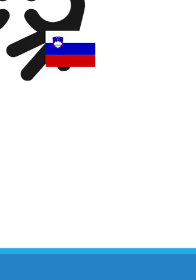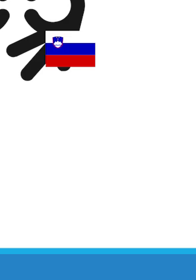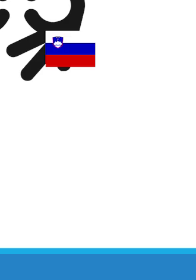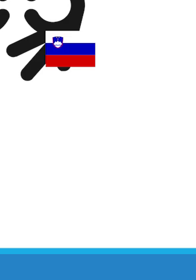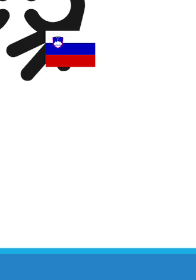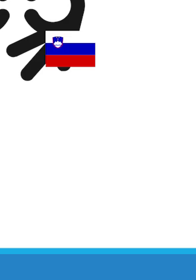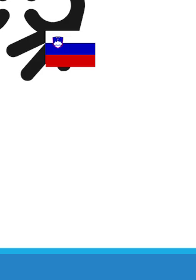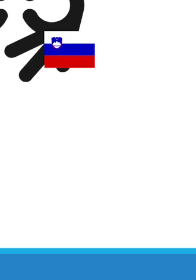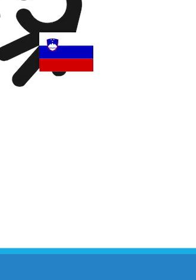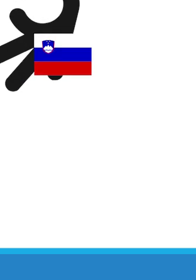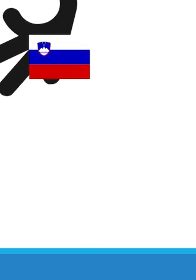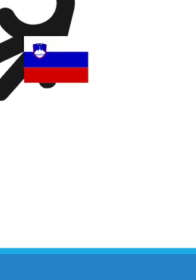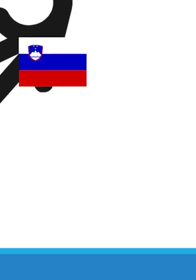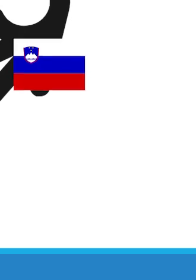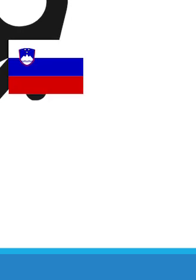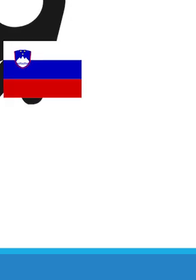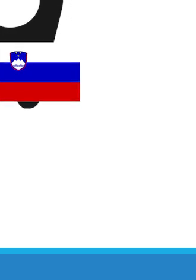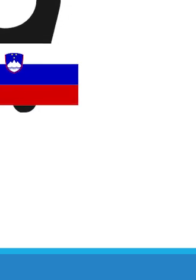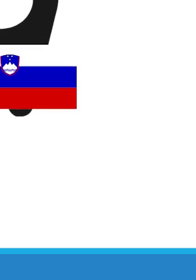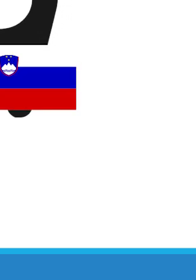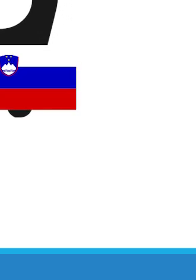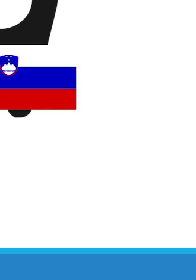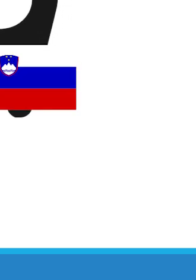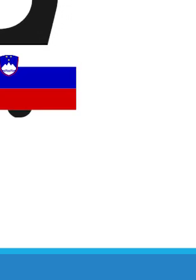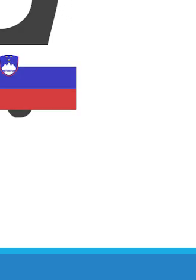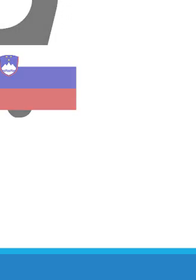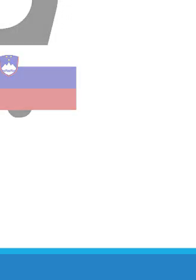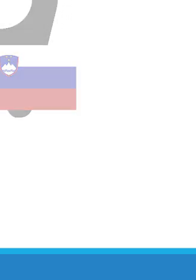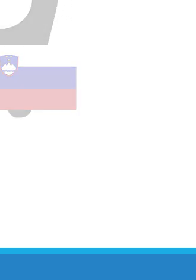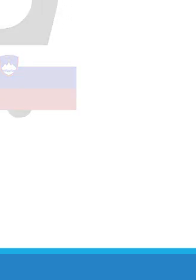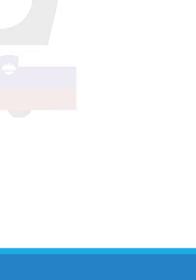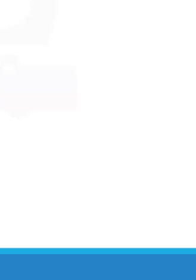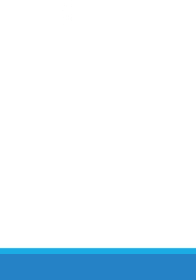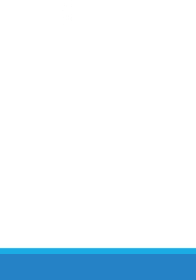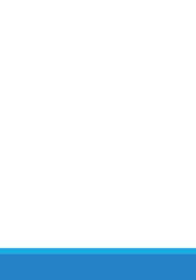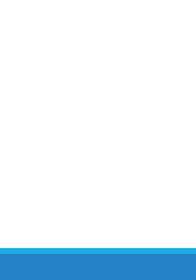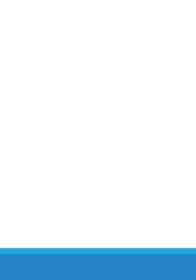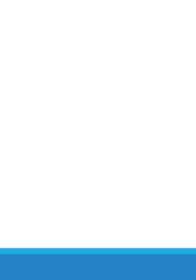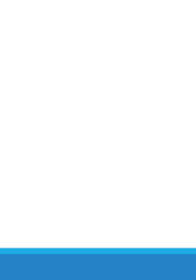Language we can search for Slovene terms and show their definition in Slovene Sign